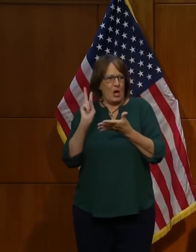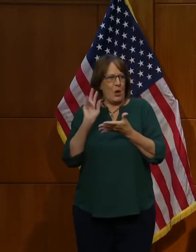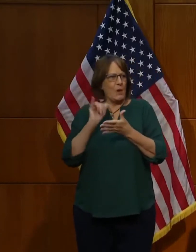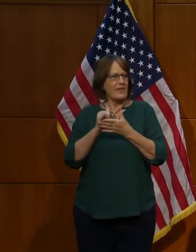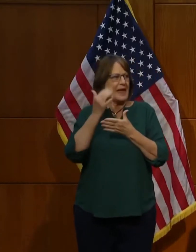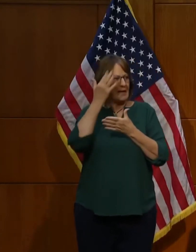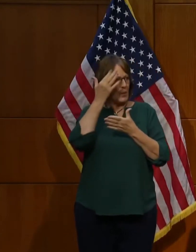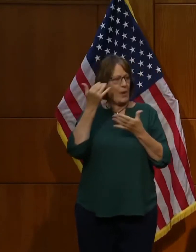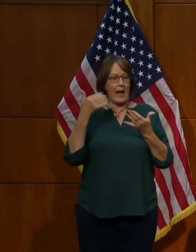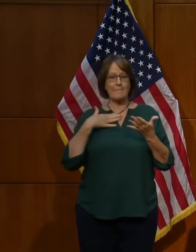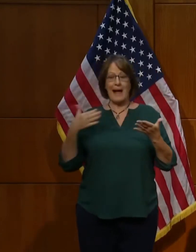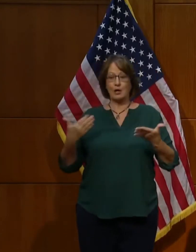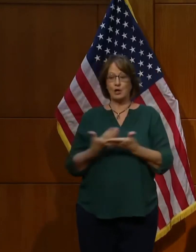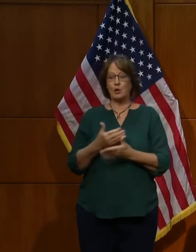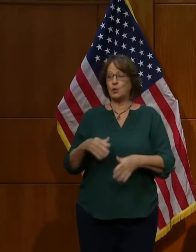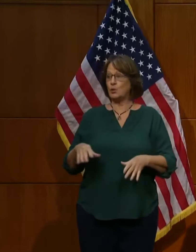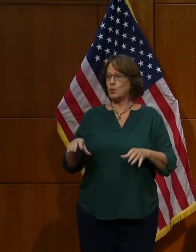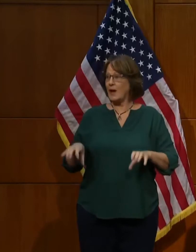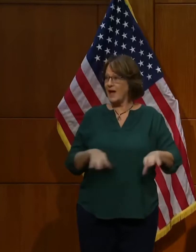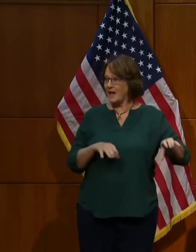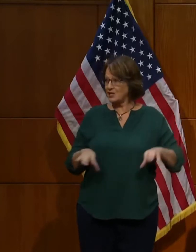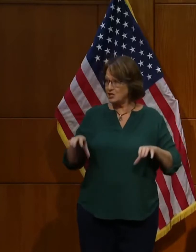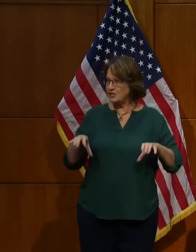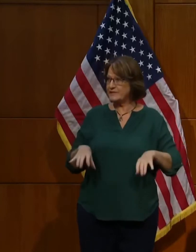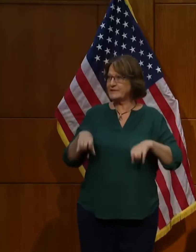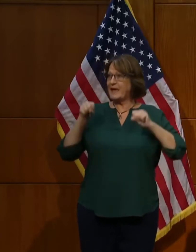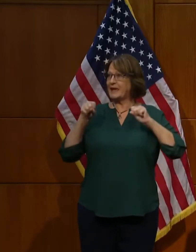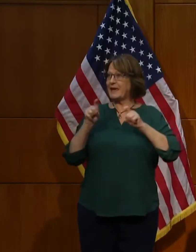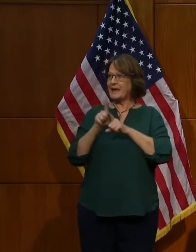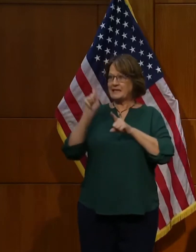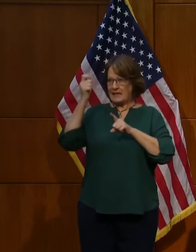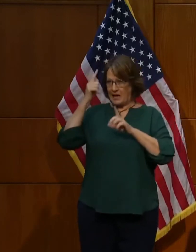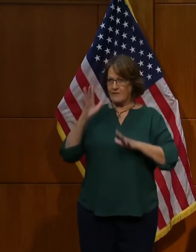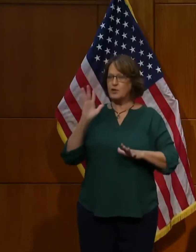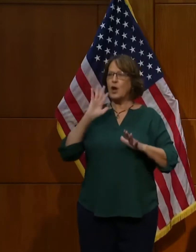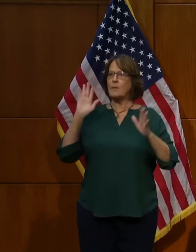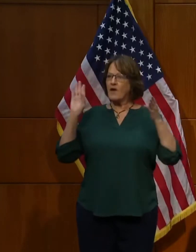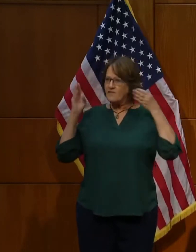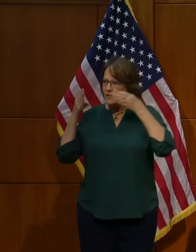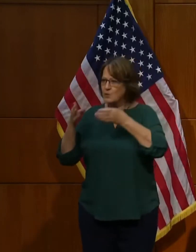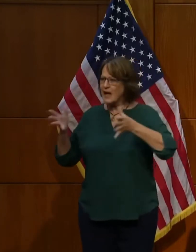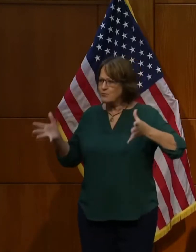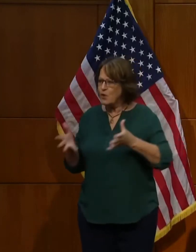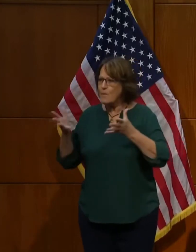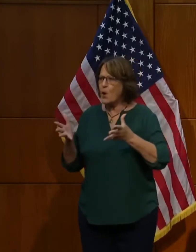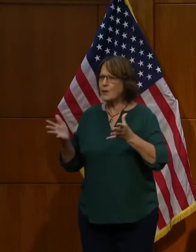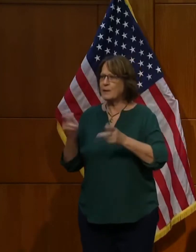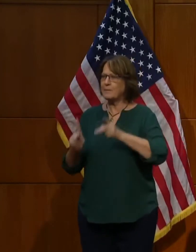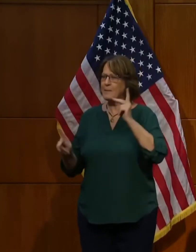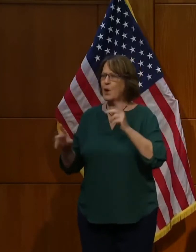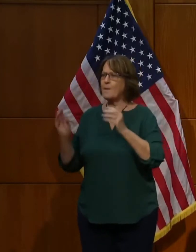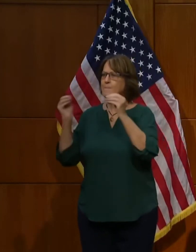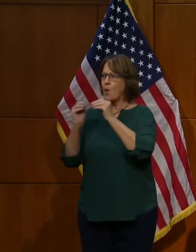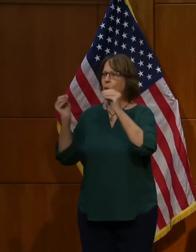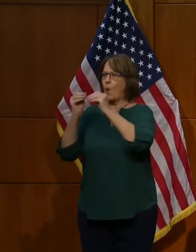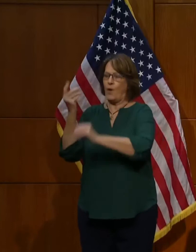take as governor will be focused on promoting vaccinations. So today I'm taking an important